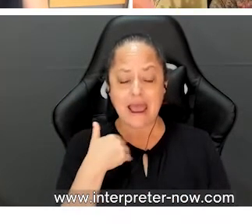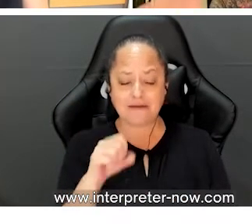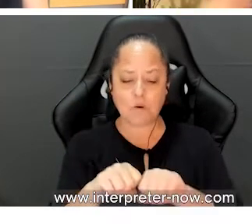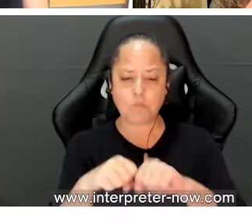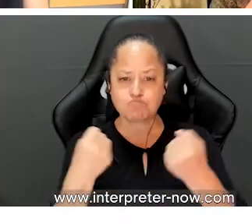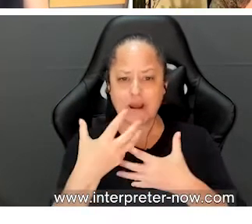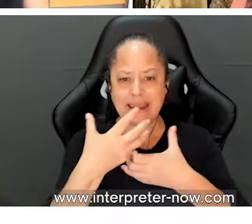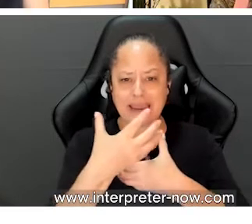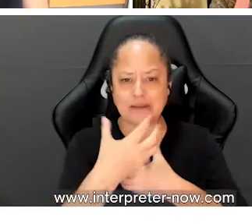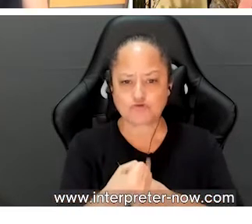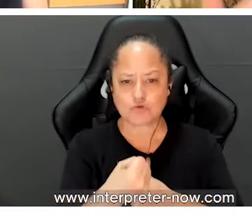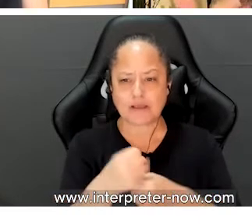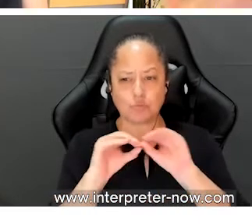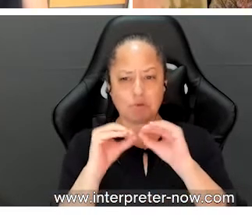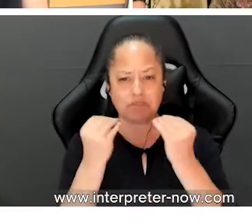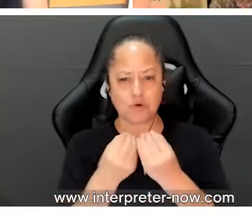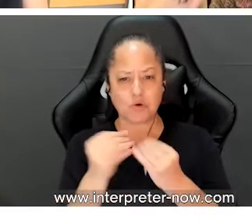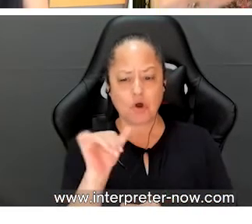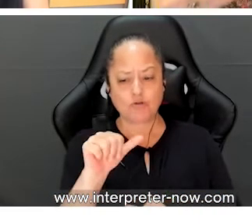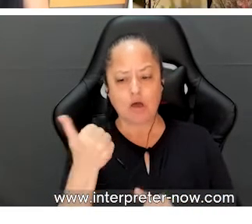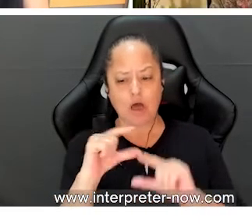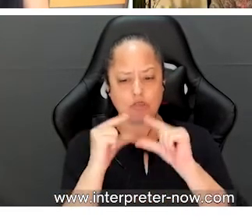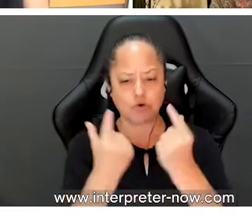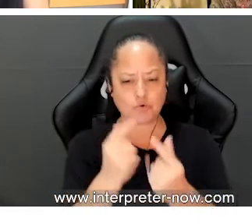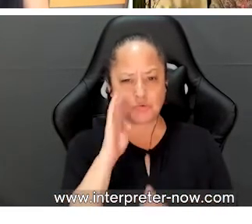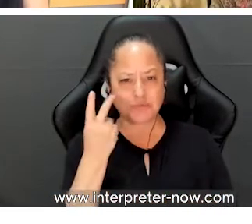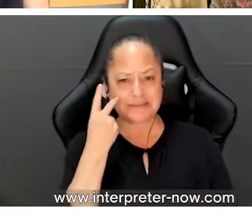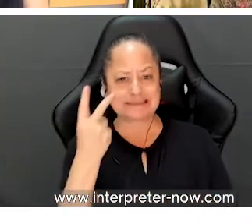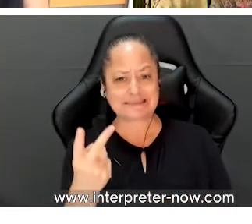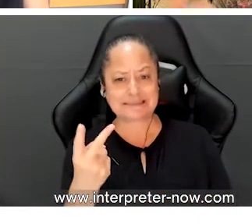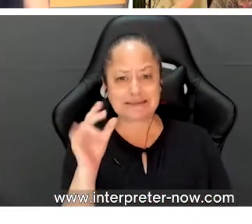But then also other groups are going to see like, oh, well, if they treat this group this